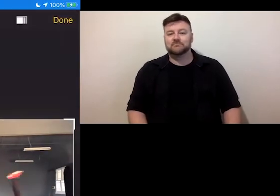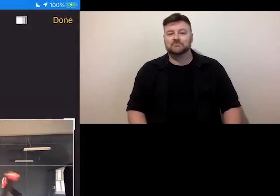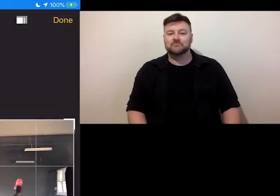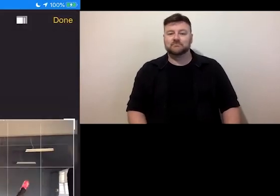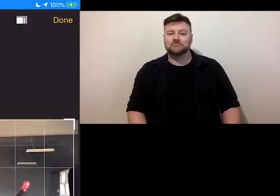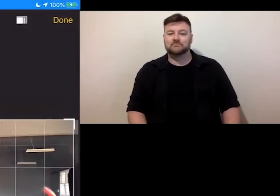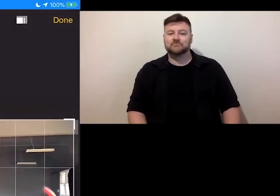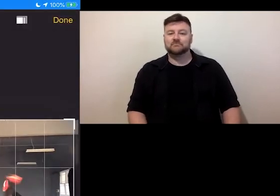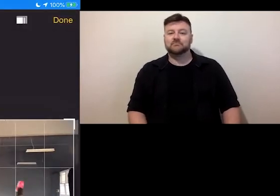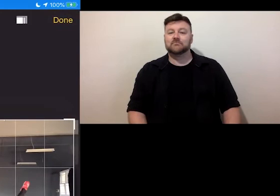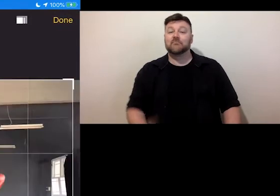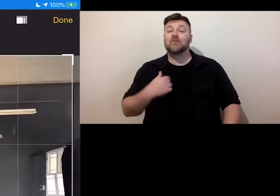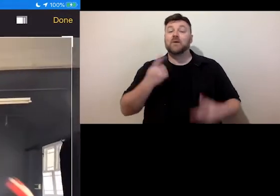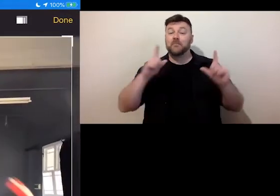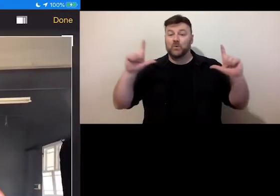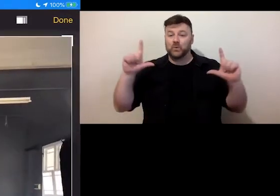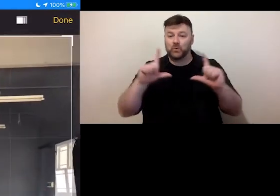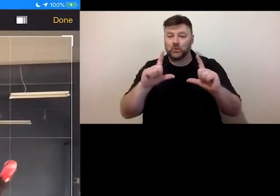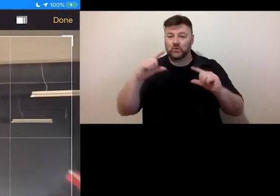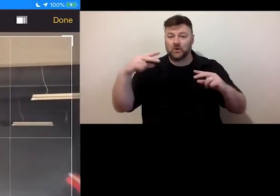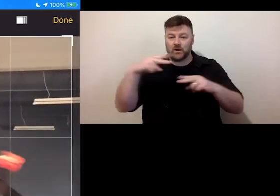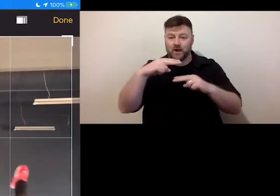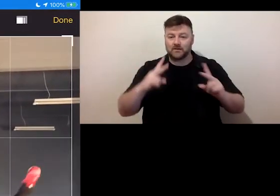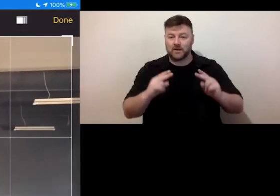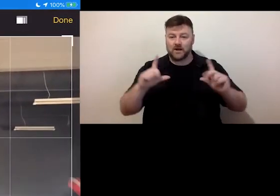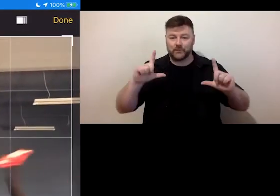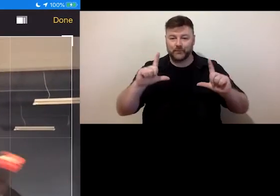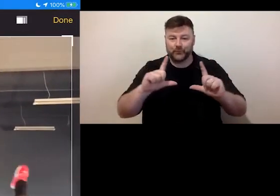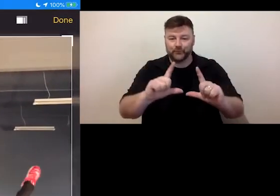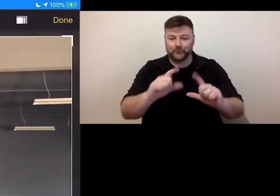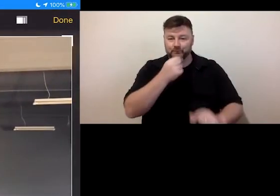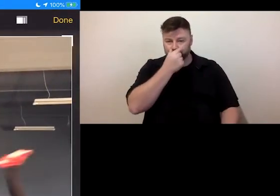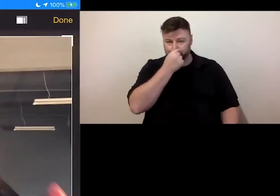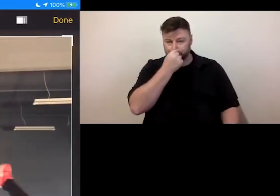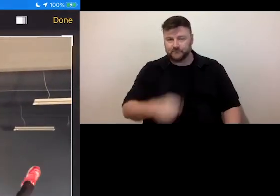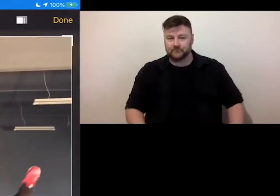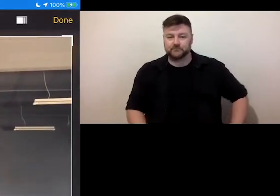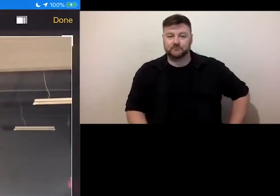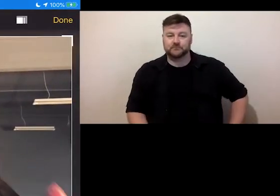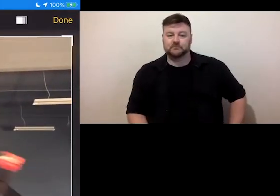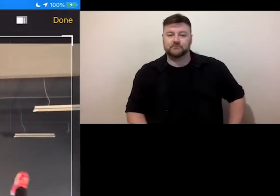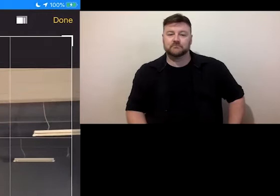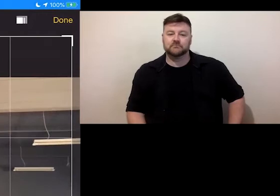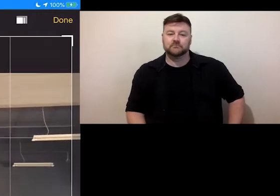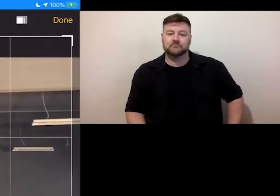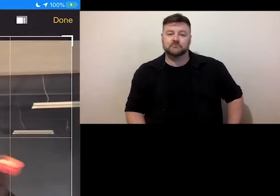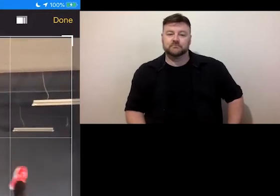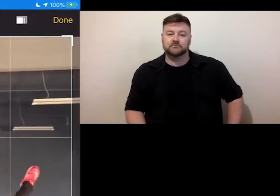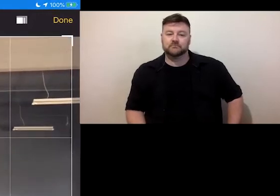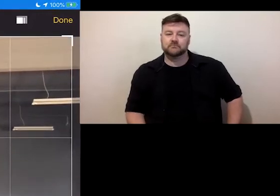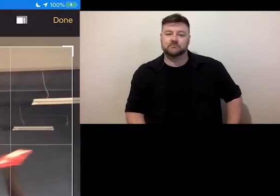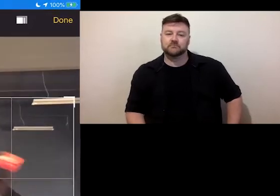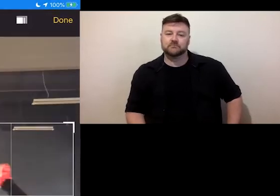down...